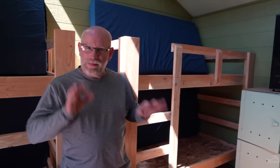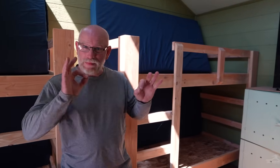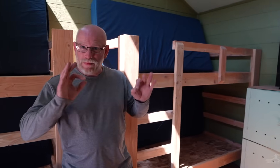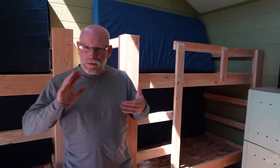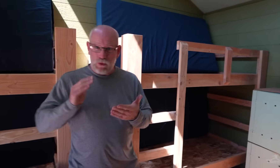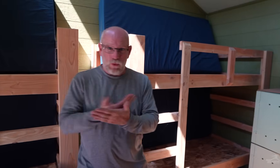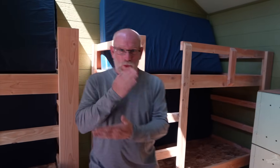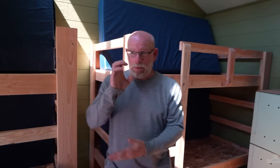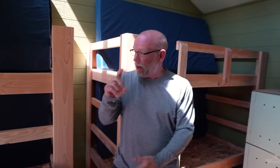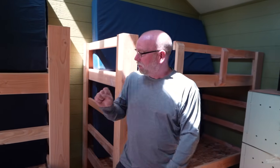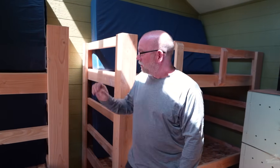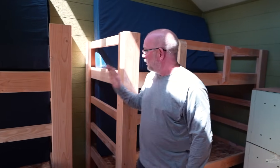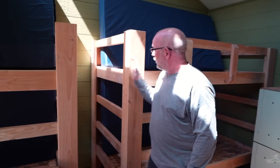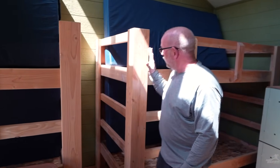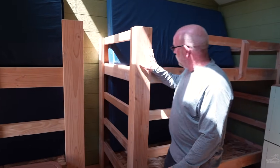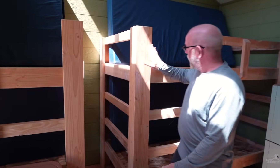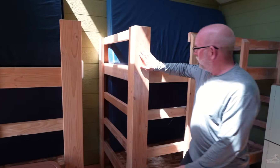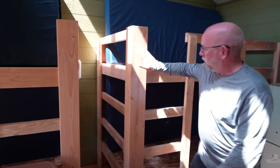See the new bed frames.